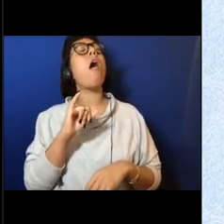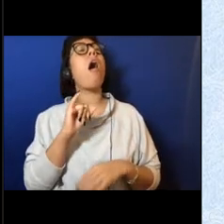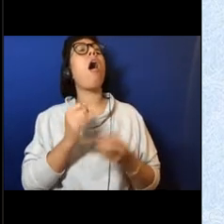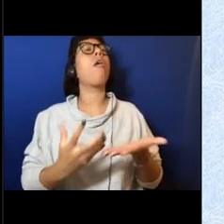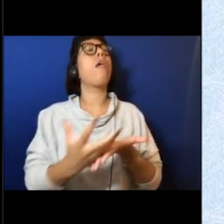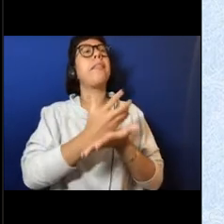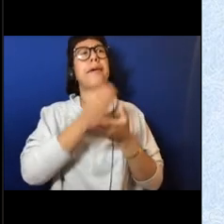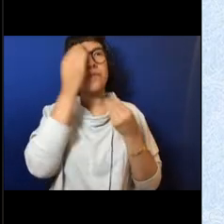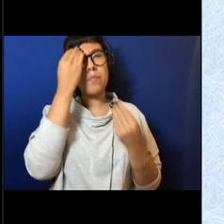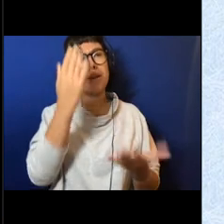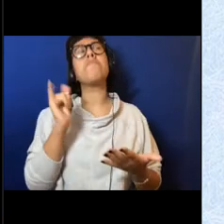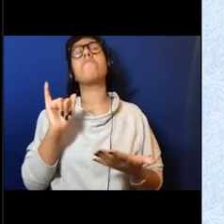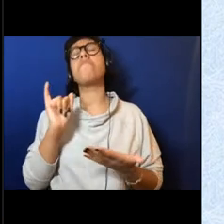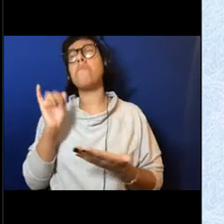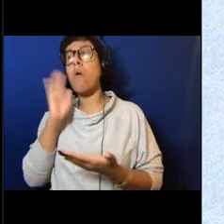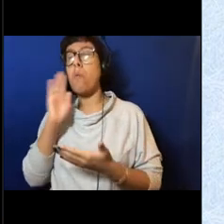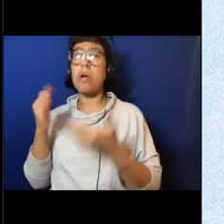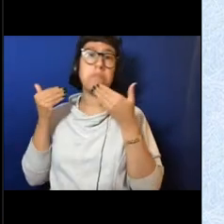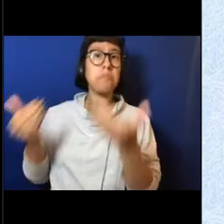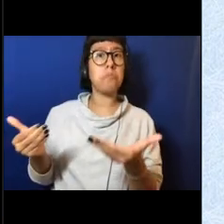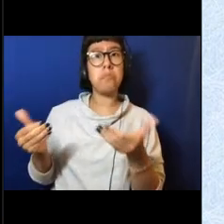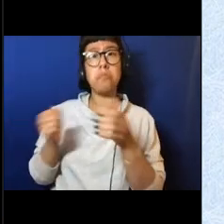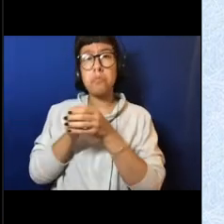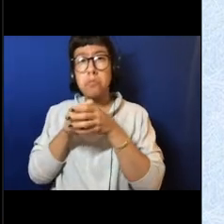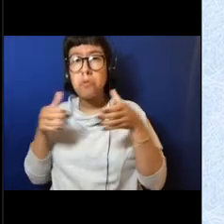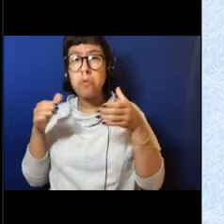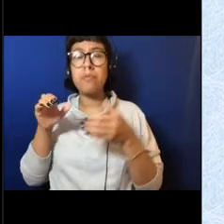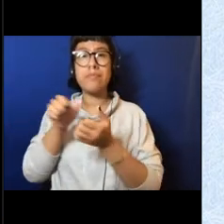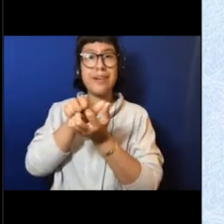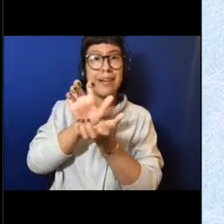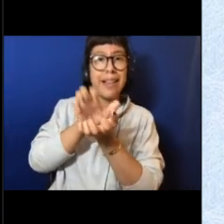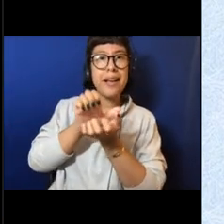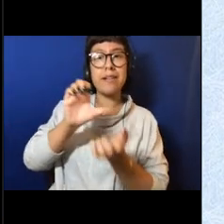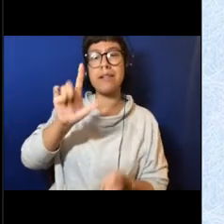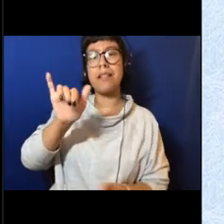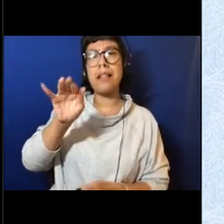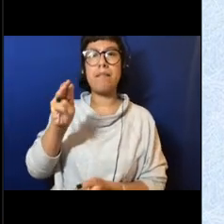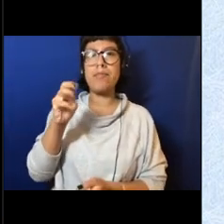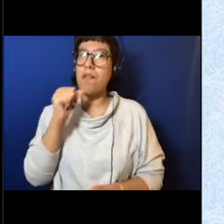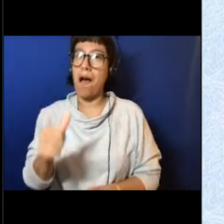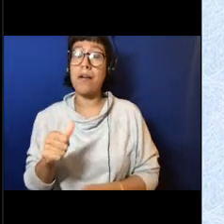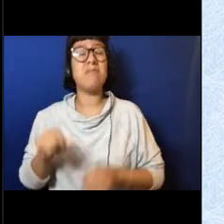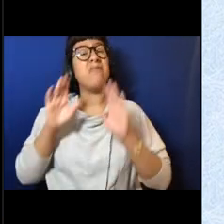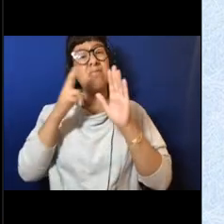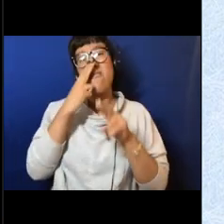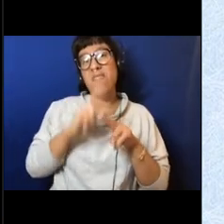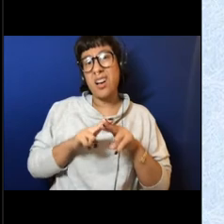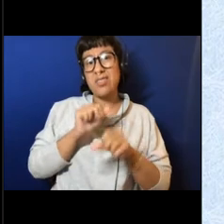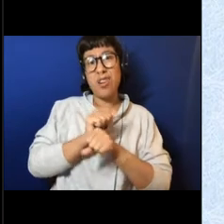whether he wants to grow clams or not. It's a really fun job. I get to do all this scientific research to find out